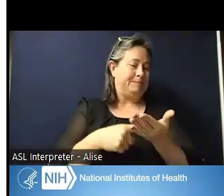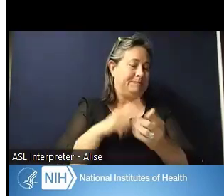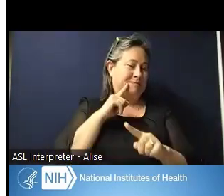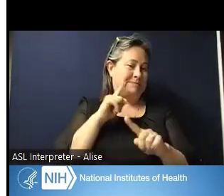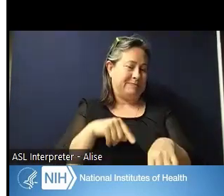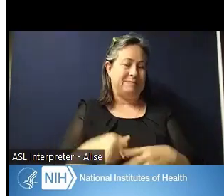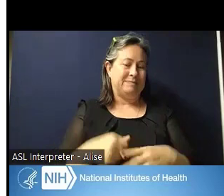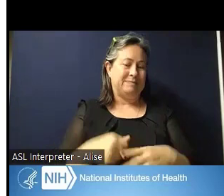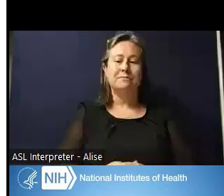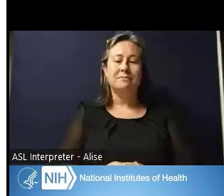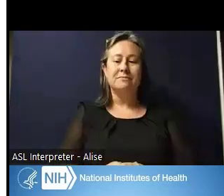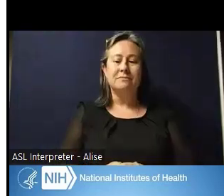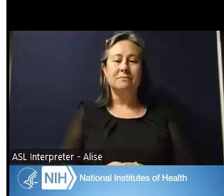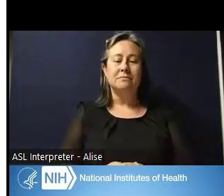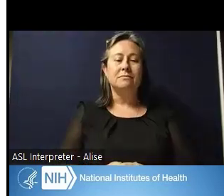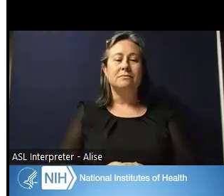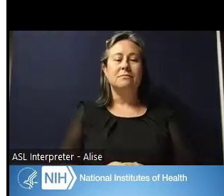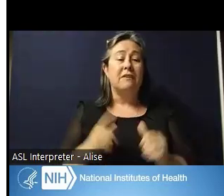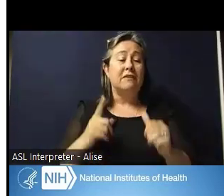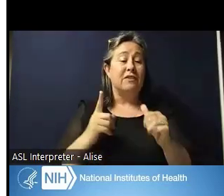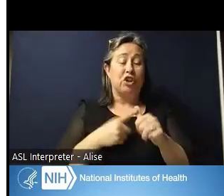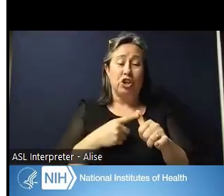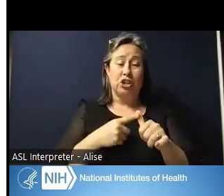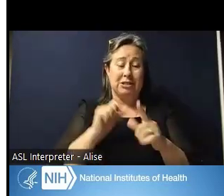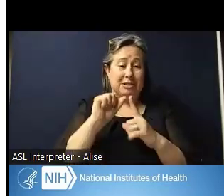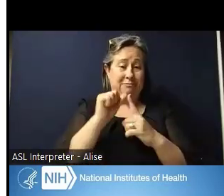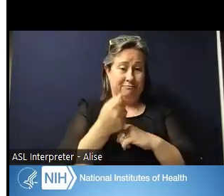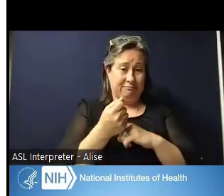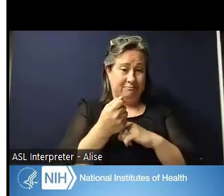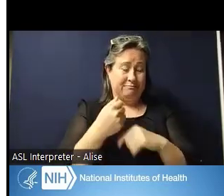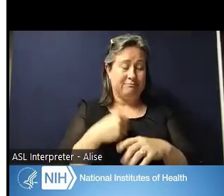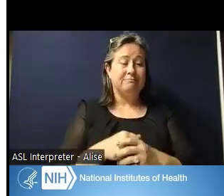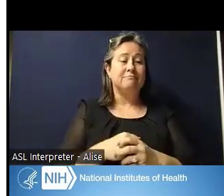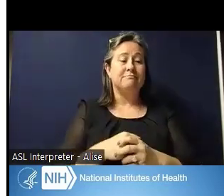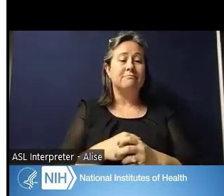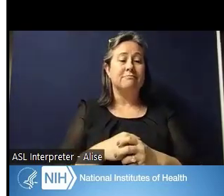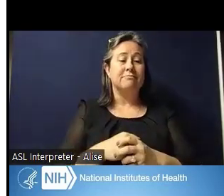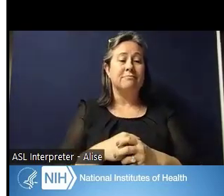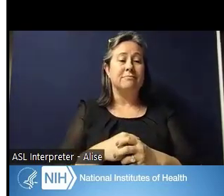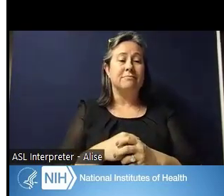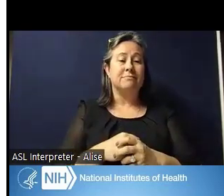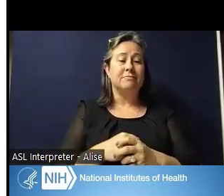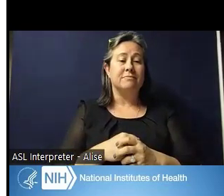So for the first case, the first ... Let's see.